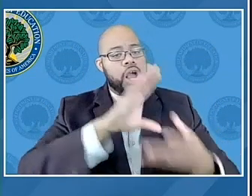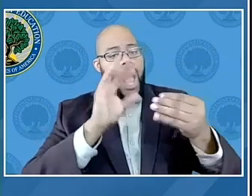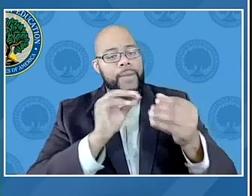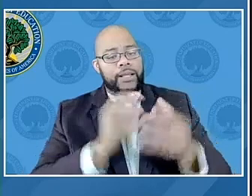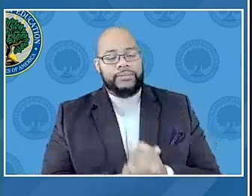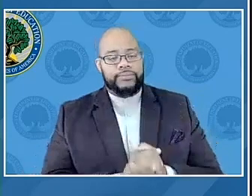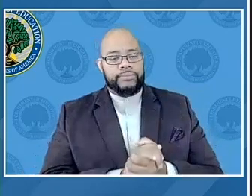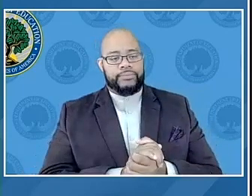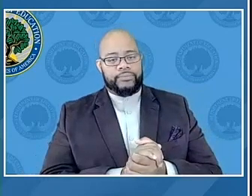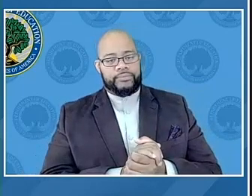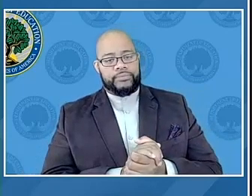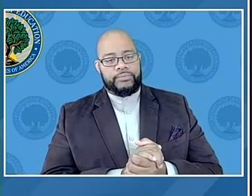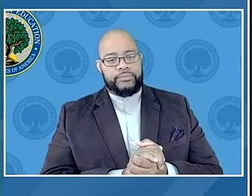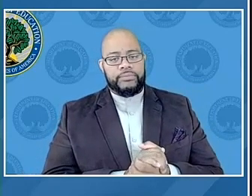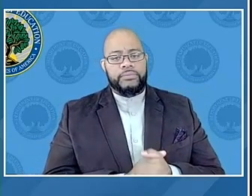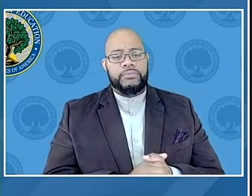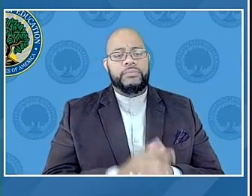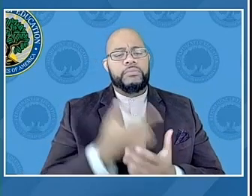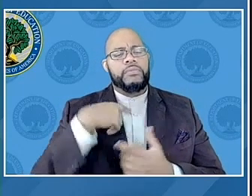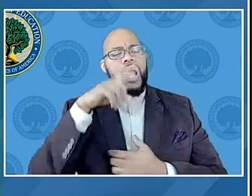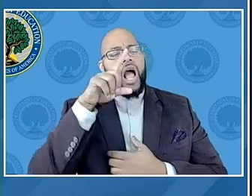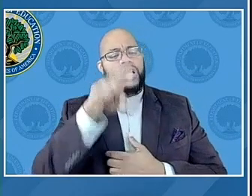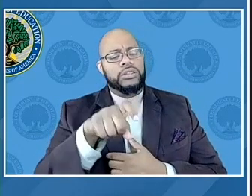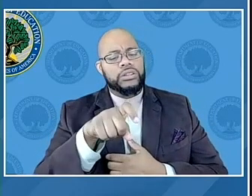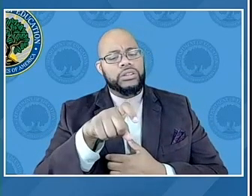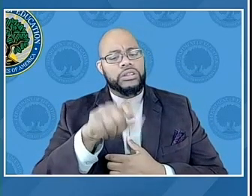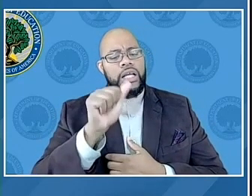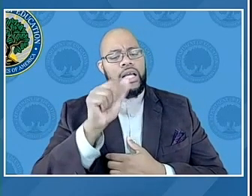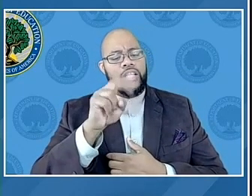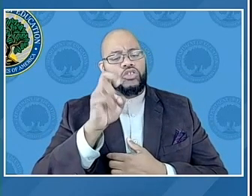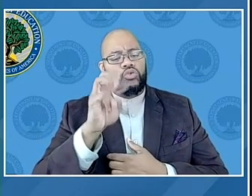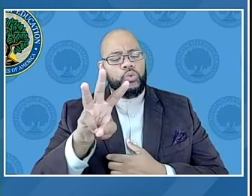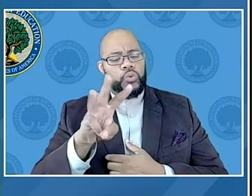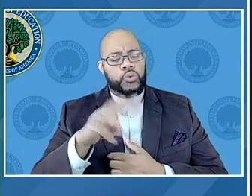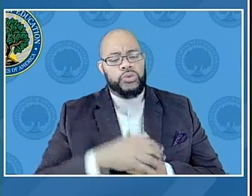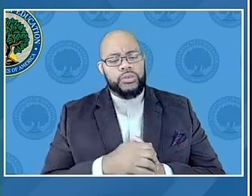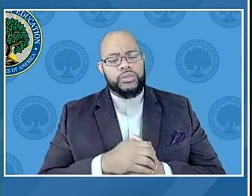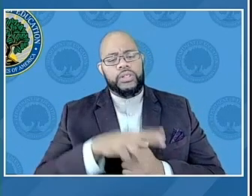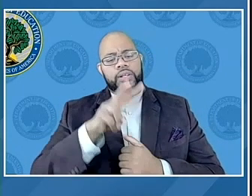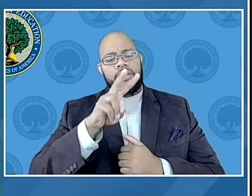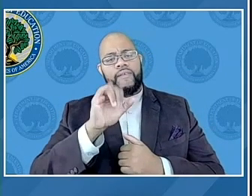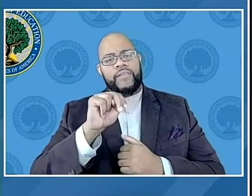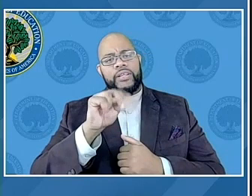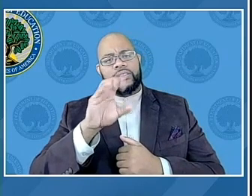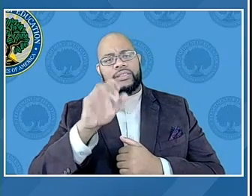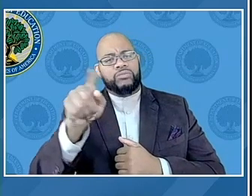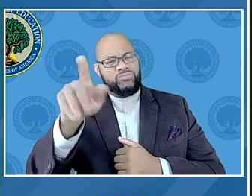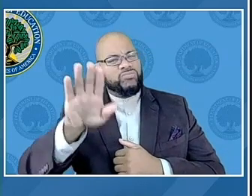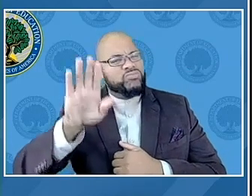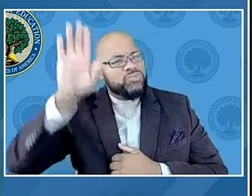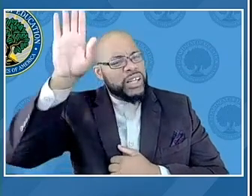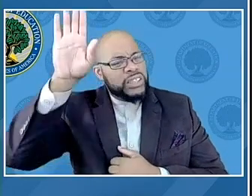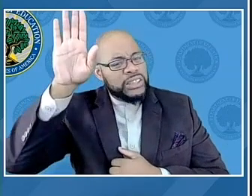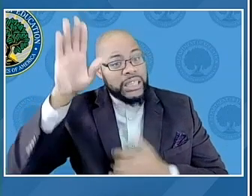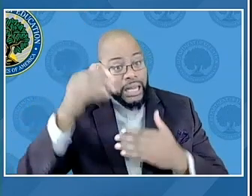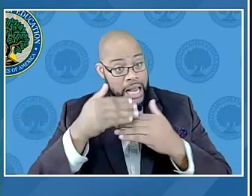Let me just ask, Andrew- or Vincent, you had your hand up next and took it down.